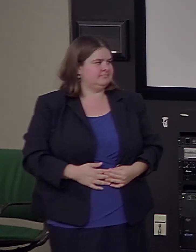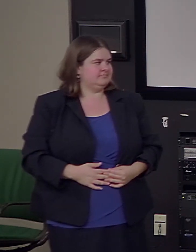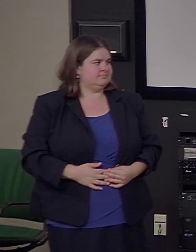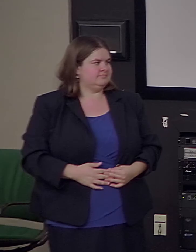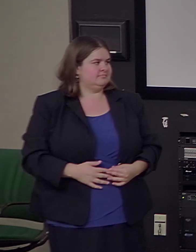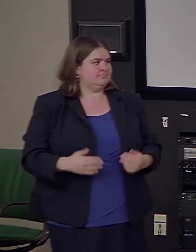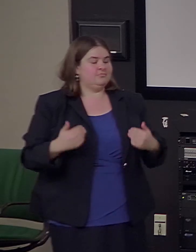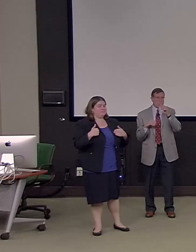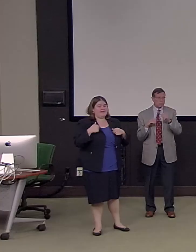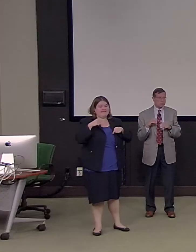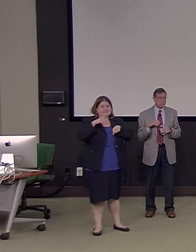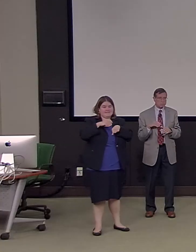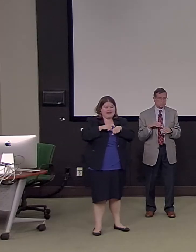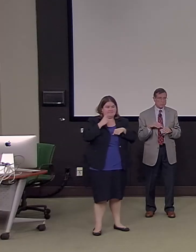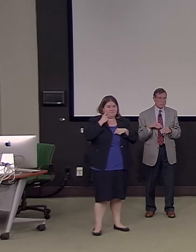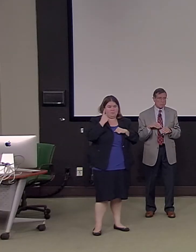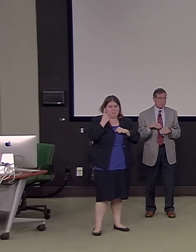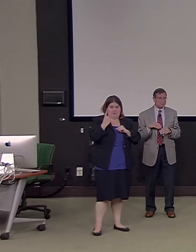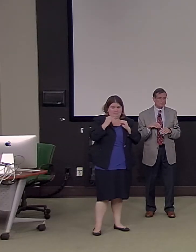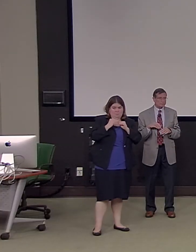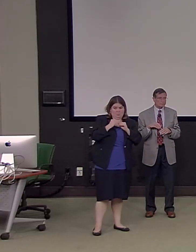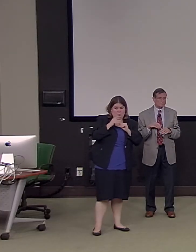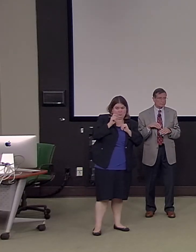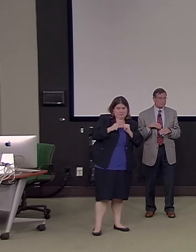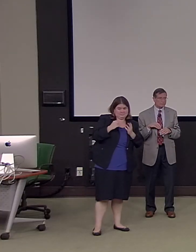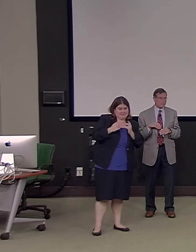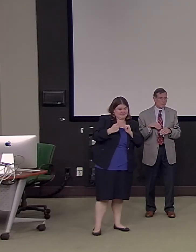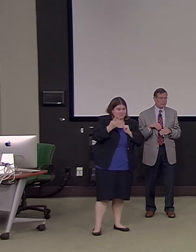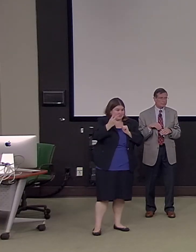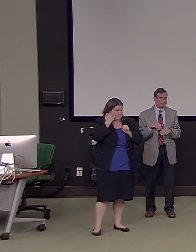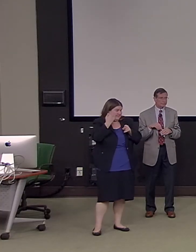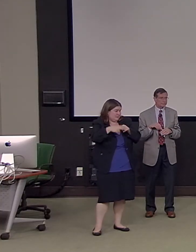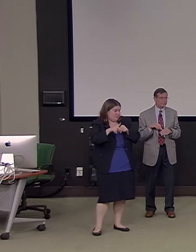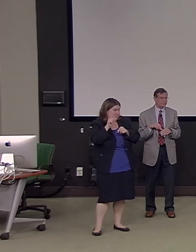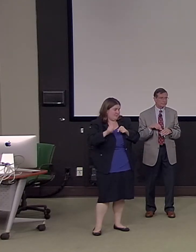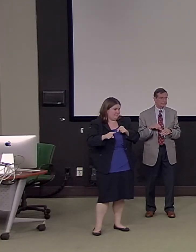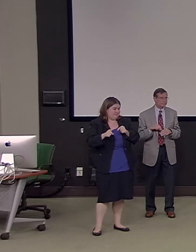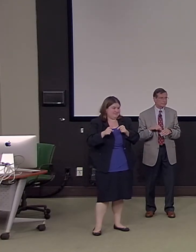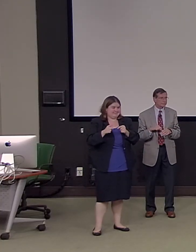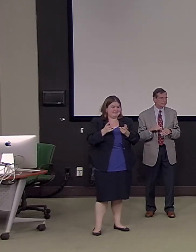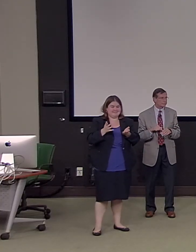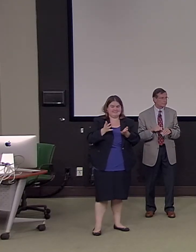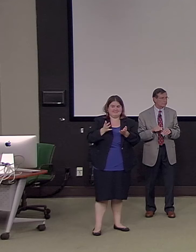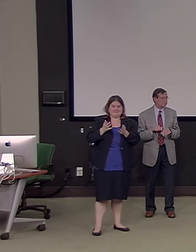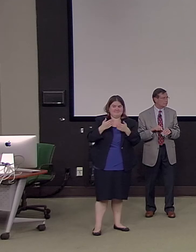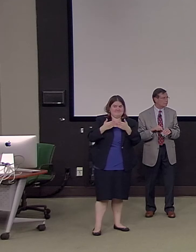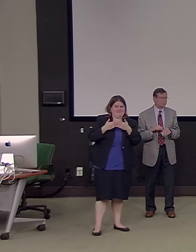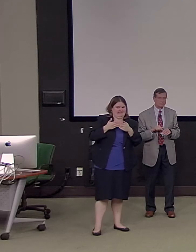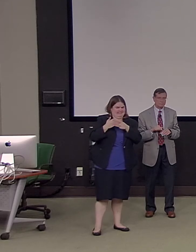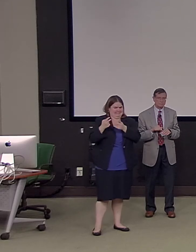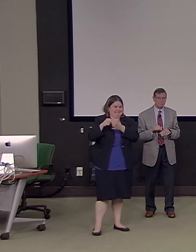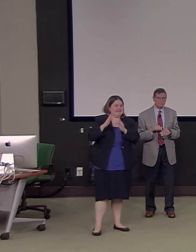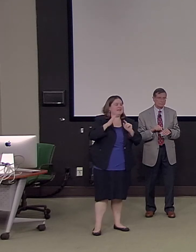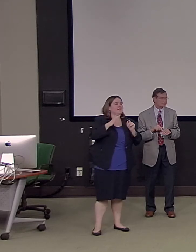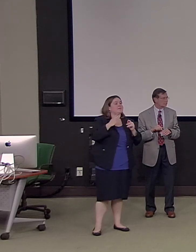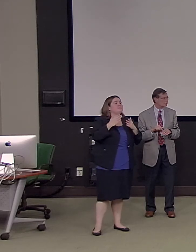We have time for one more question or two, if they are short. And before we finish up the question and answers,